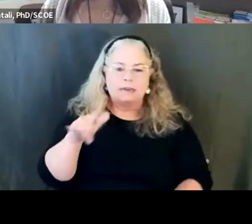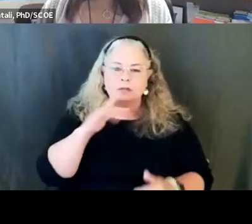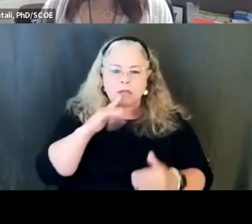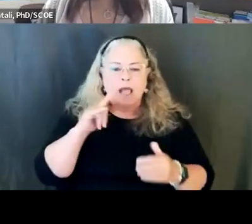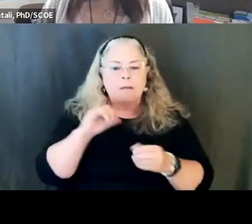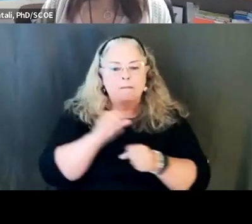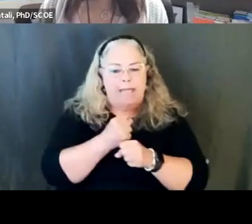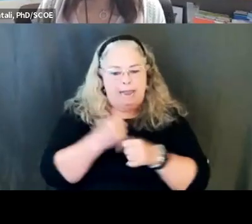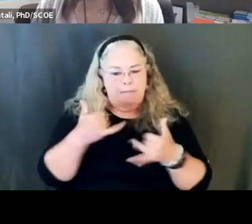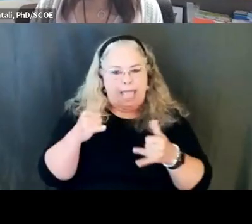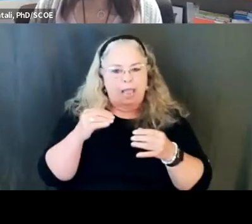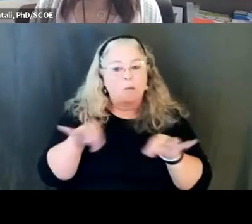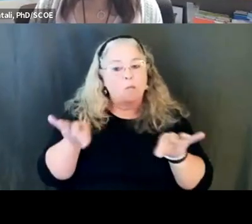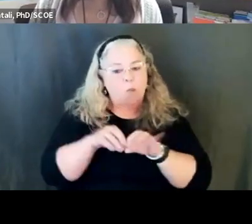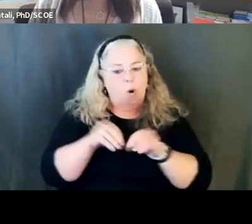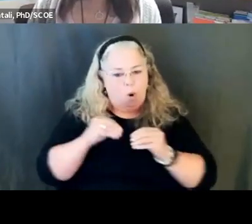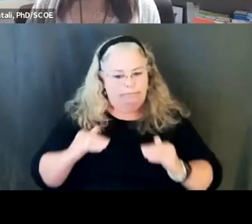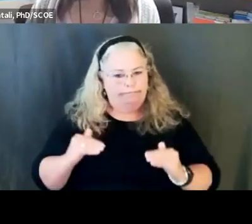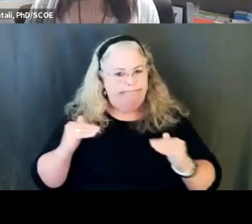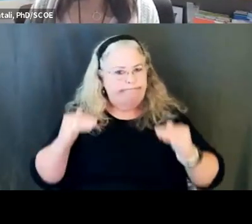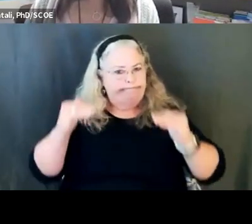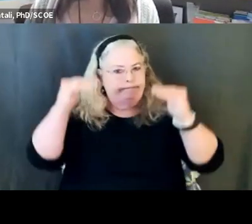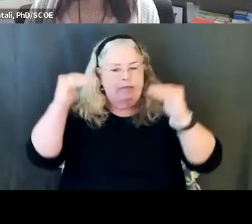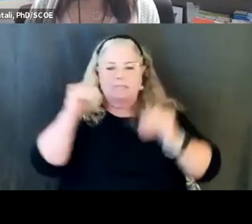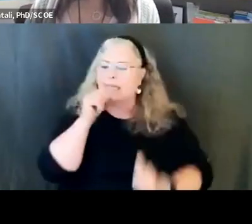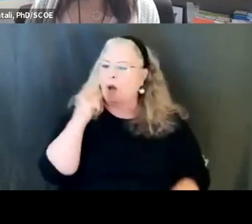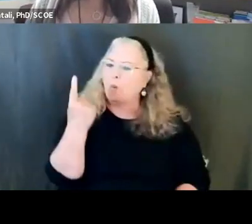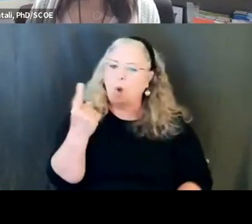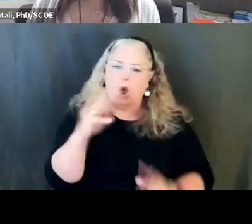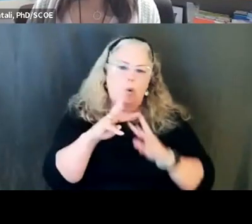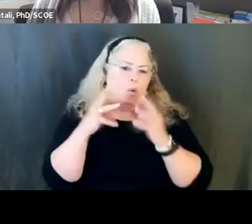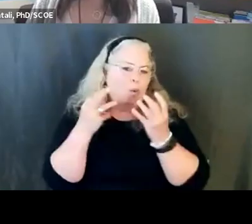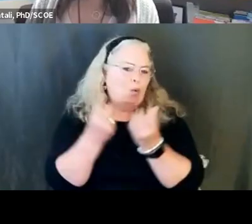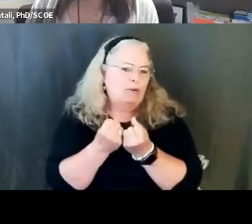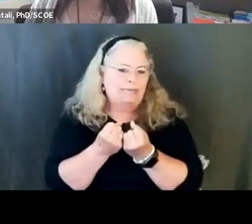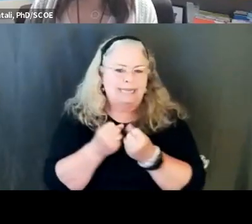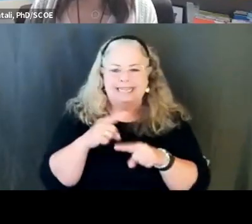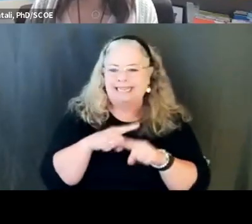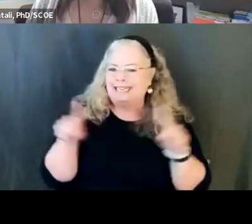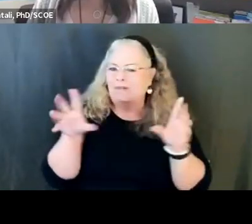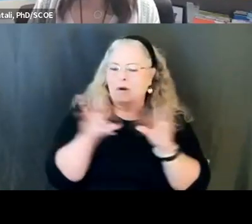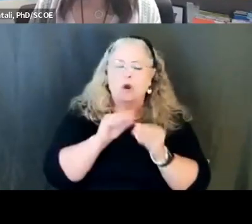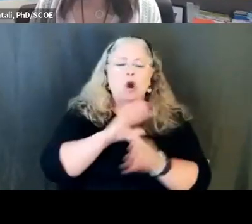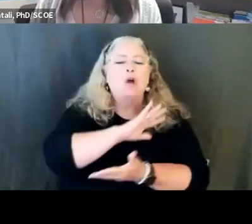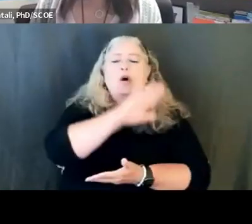play. It justnt it wasn't just one workshop at a different conference. It was an entire day's